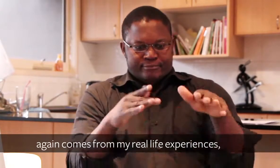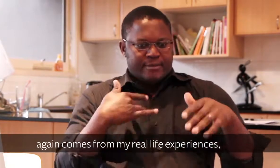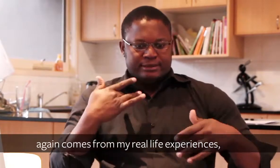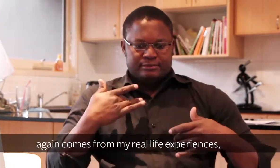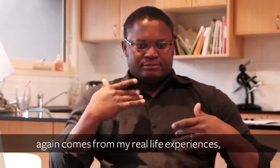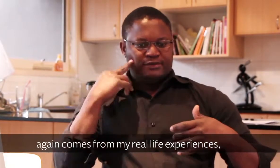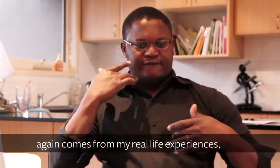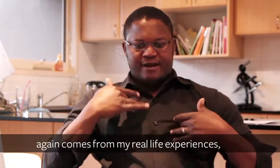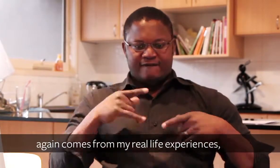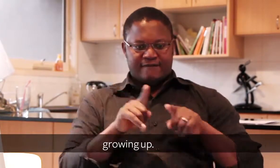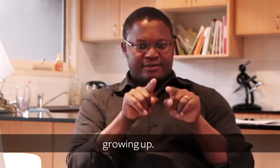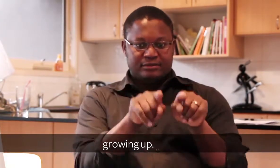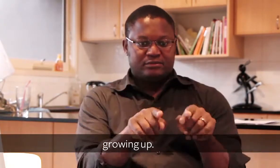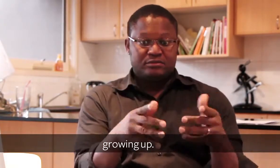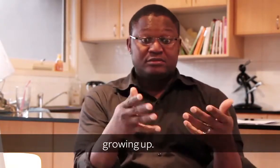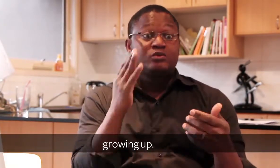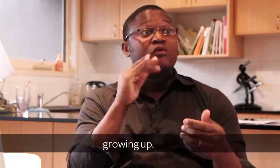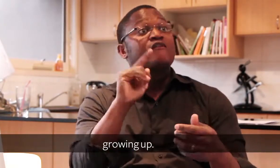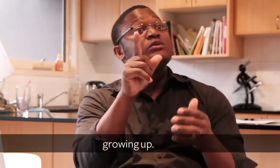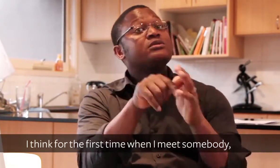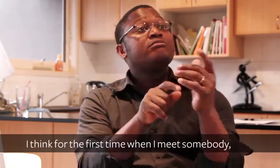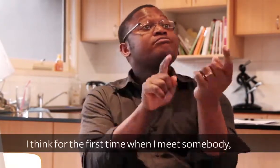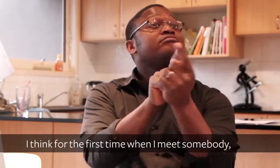from my real life experiences growing up. And I think for the first time when I